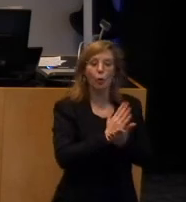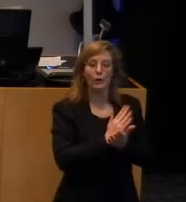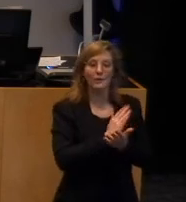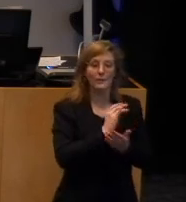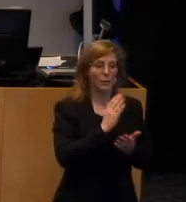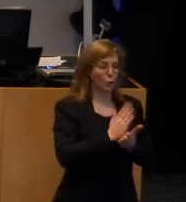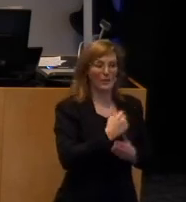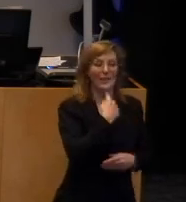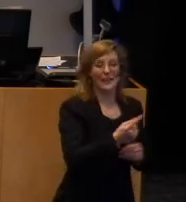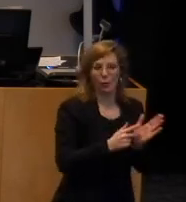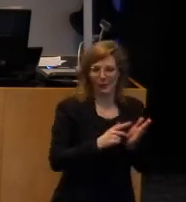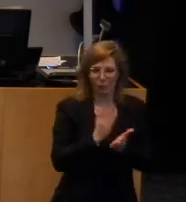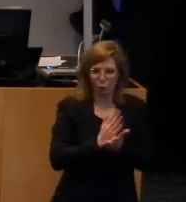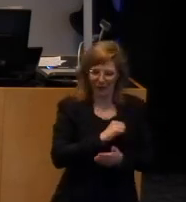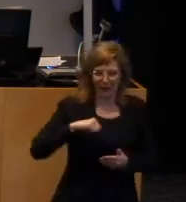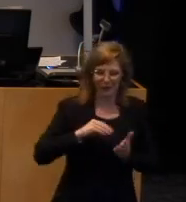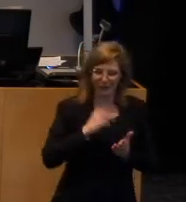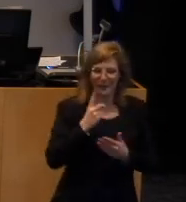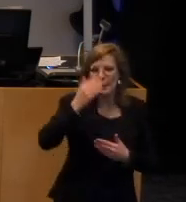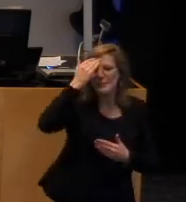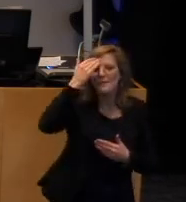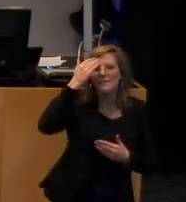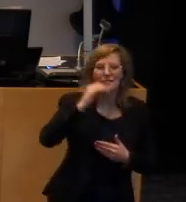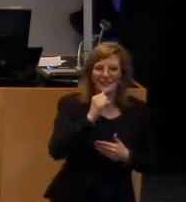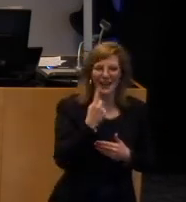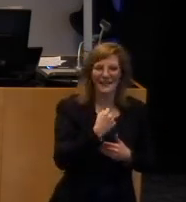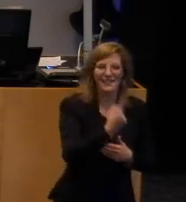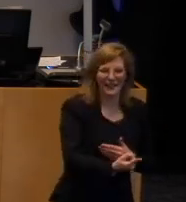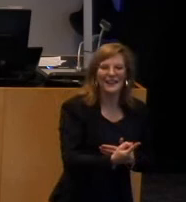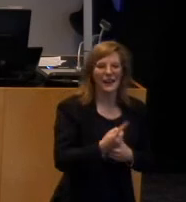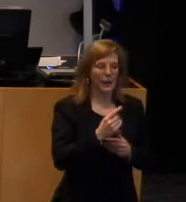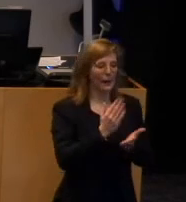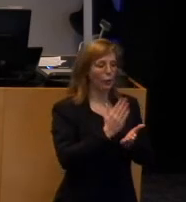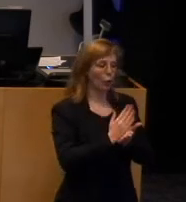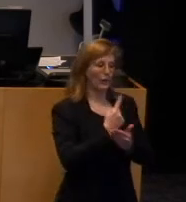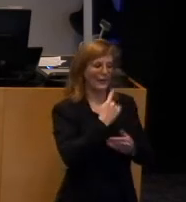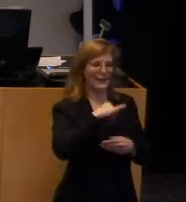because they did not always it became clear that interpreters pointed to three different types of triggers.